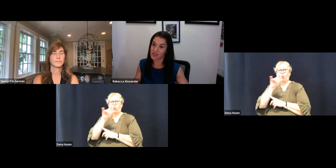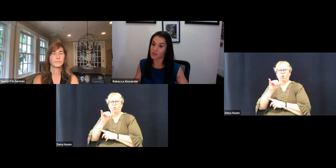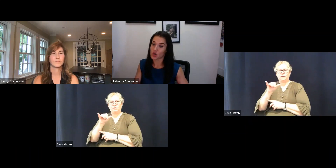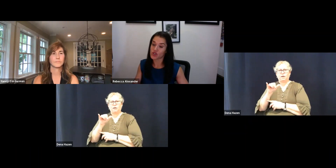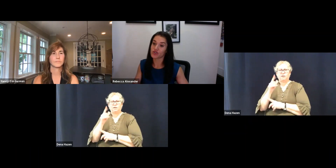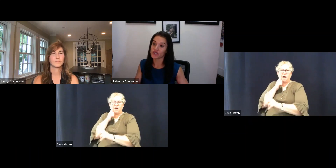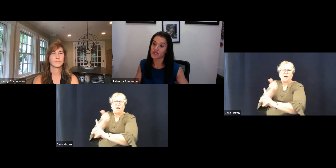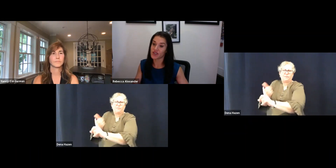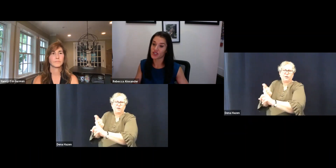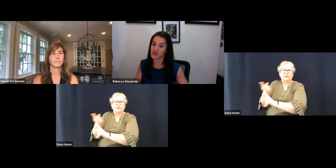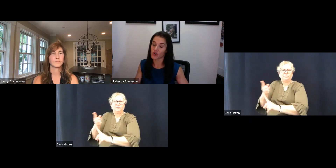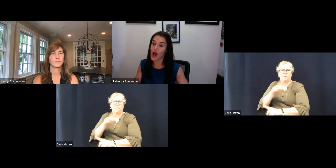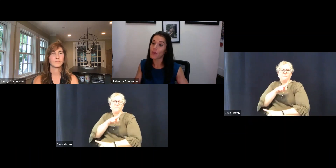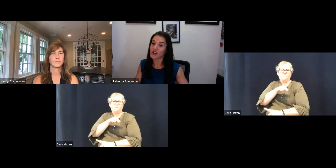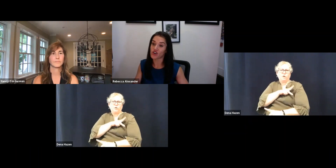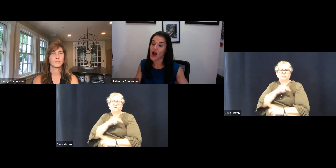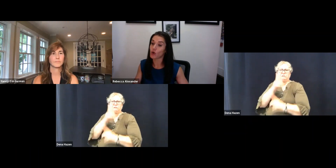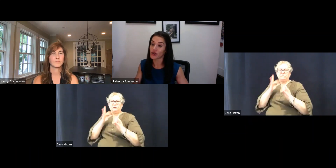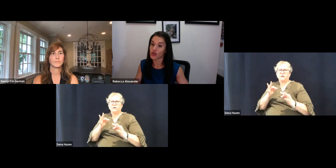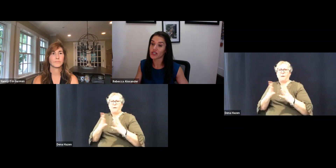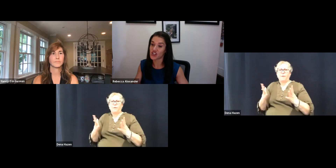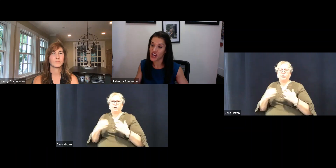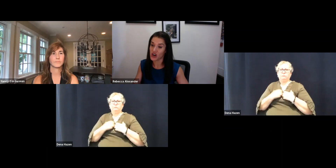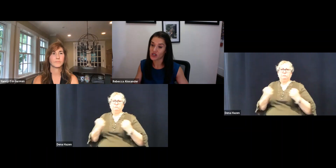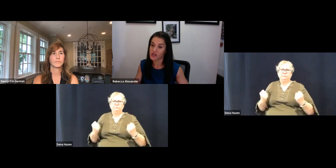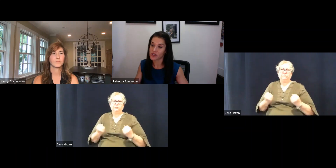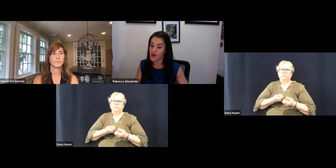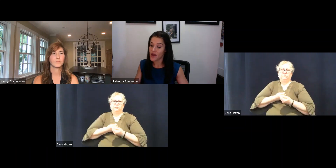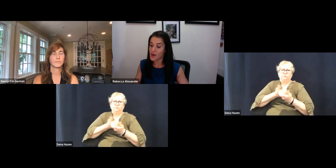It's a personal decision for how much or how little he shares.